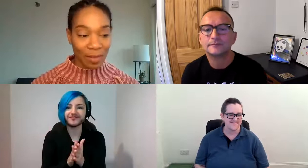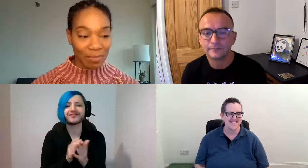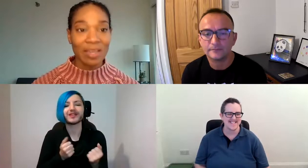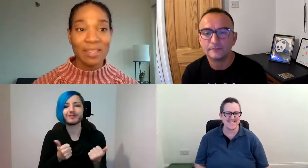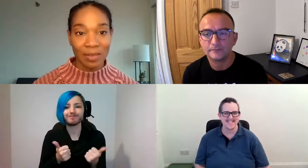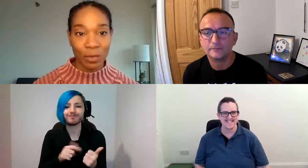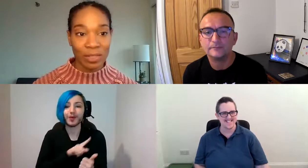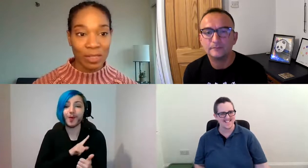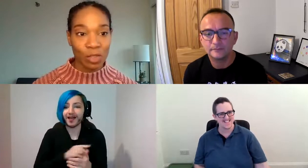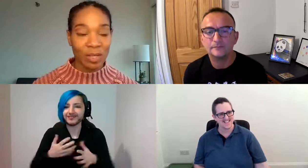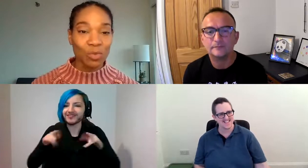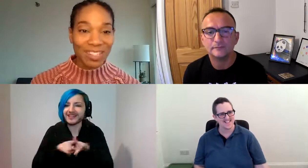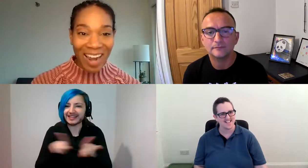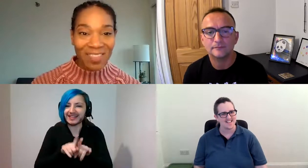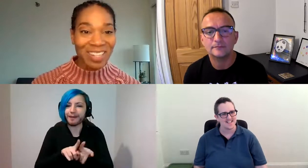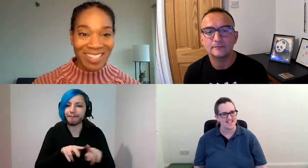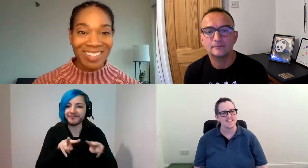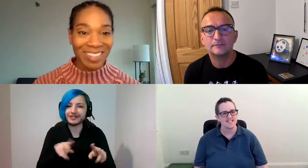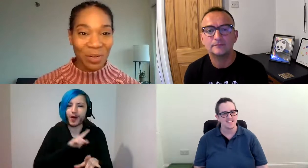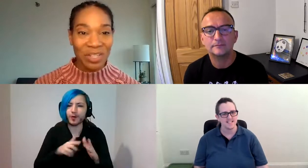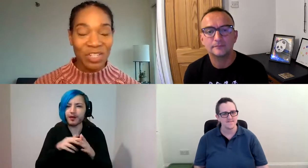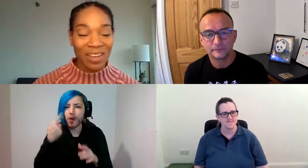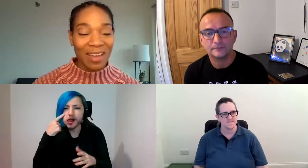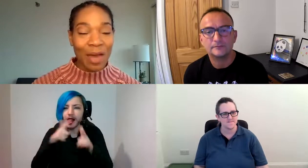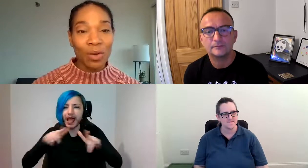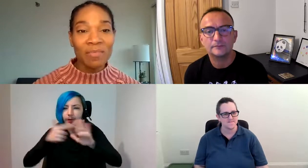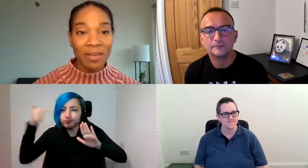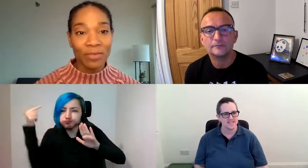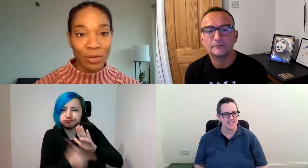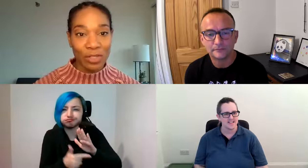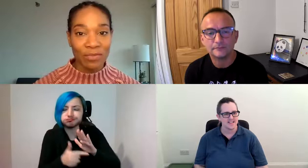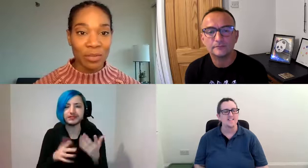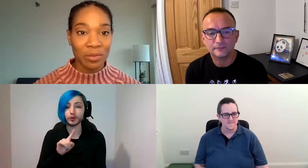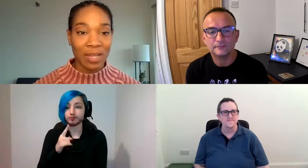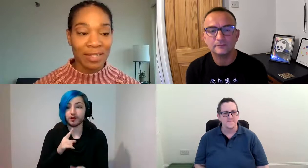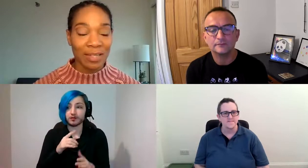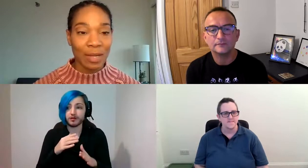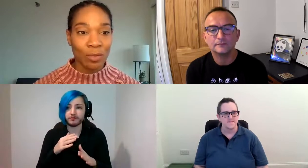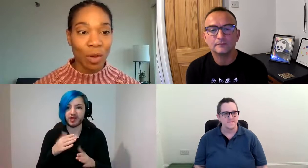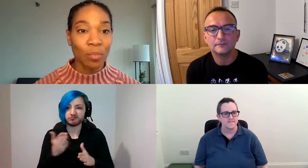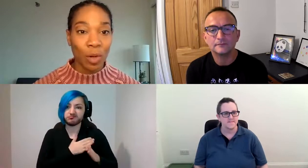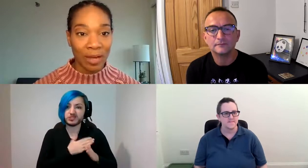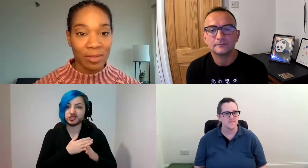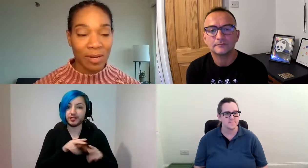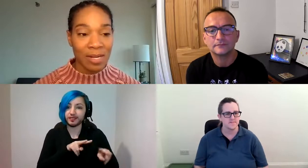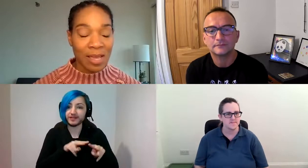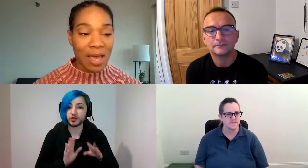was on pronouns right it - we talked about identifying pronouns in the deaf community.